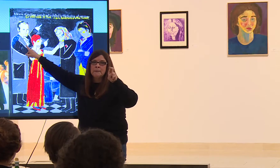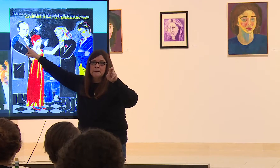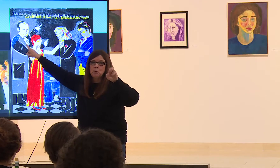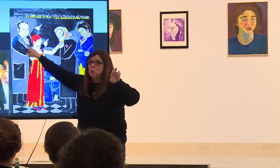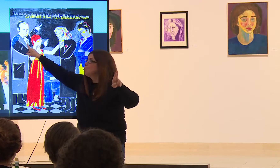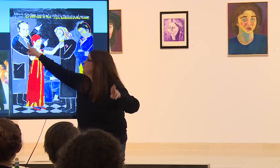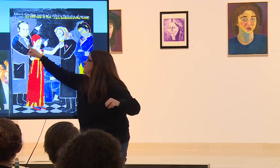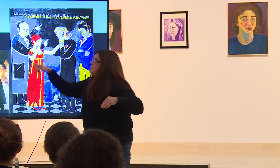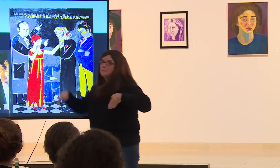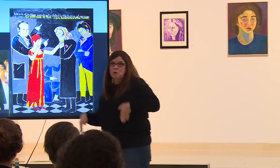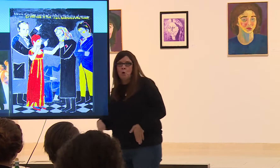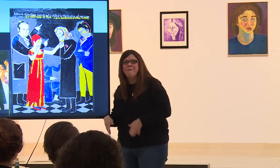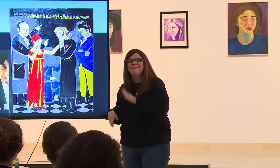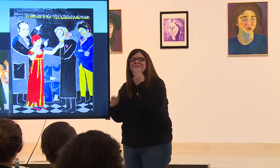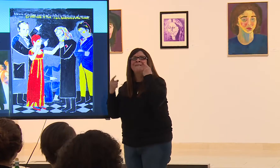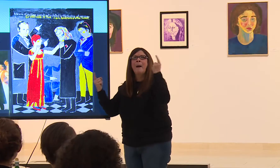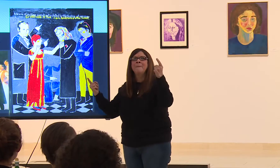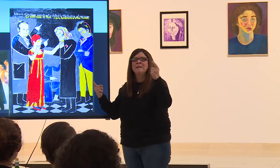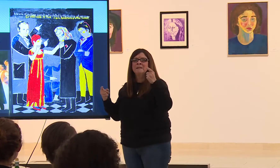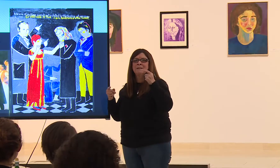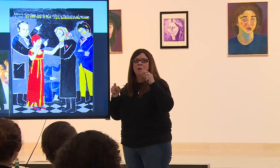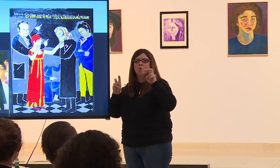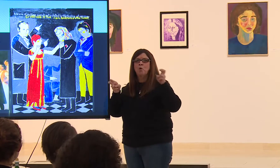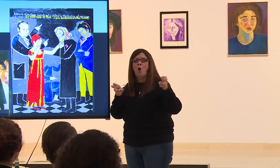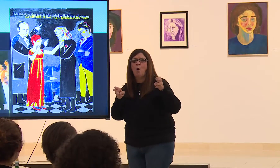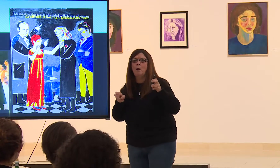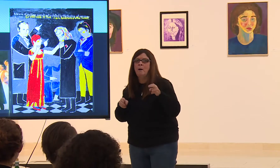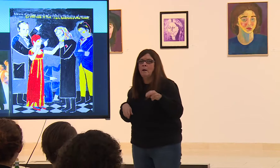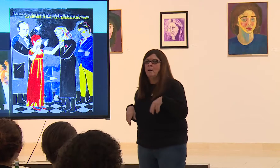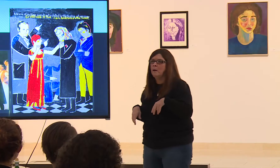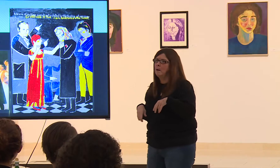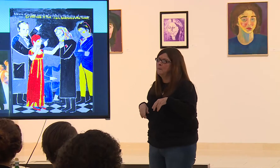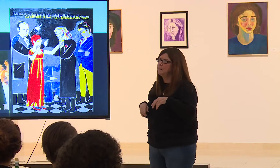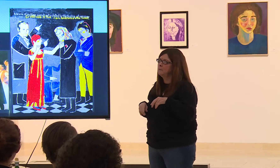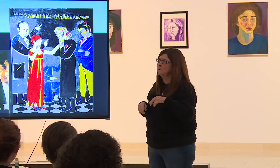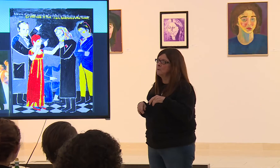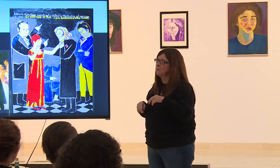This is Massieu, and he has this famous quote...